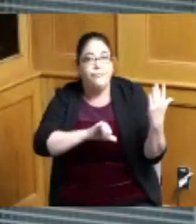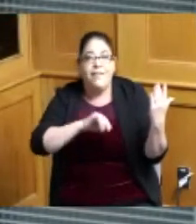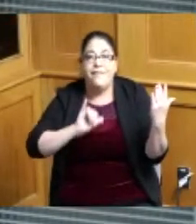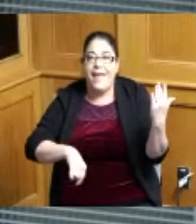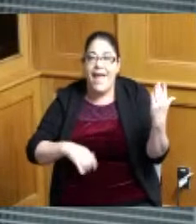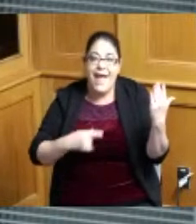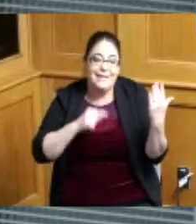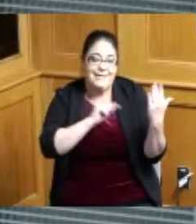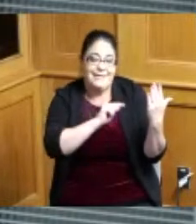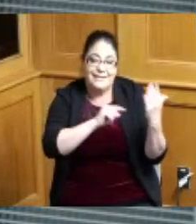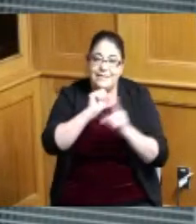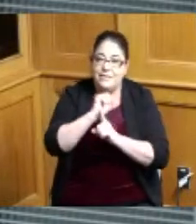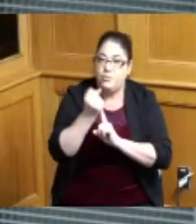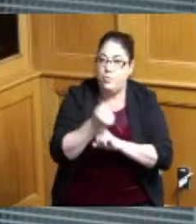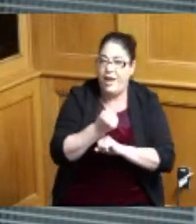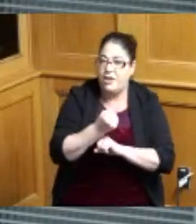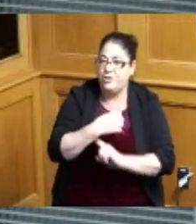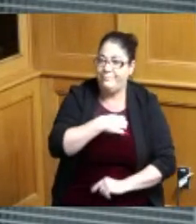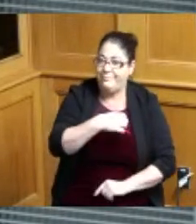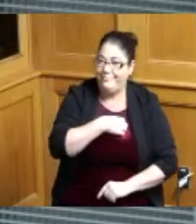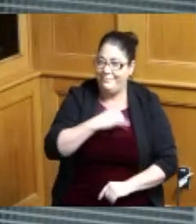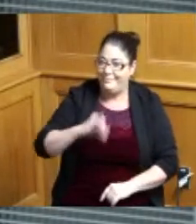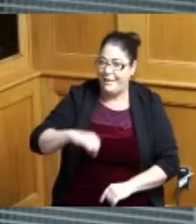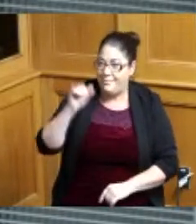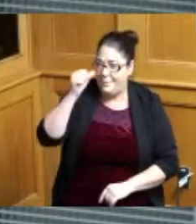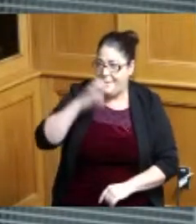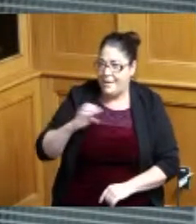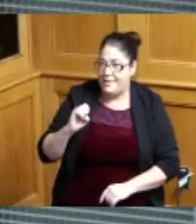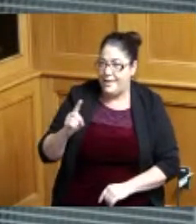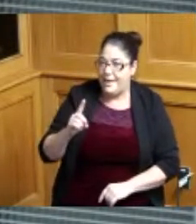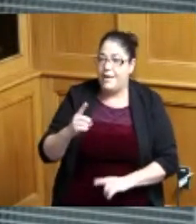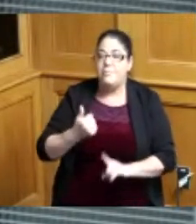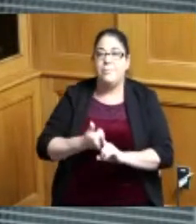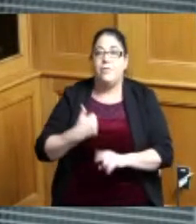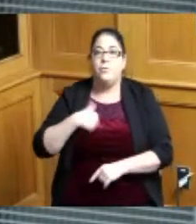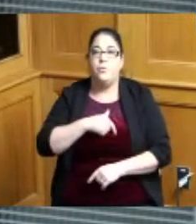there's there's not a lot we can do the Engineer's office reviews the technical end of it